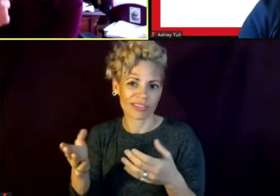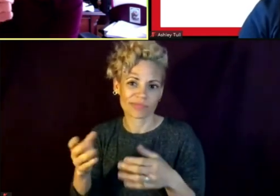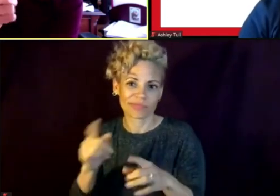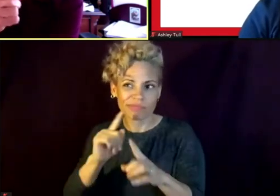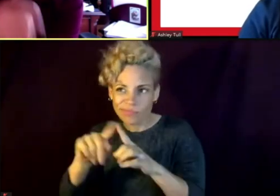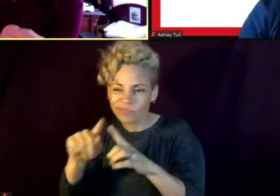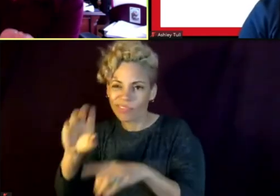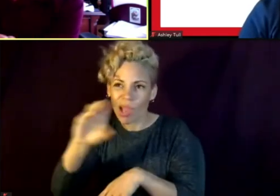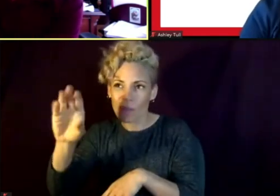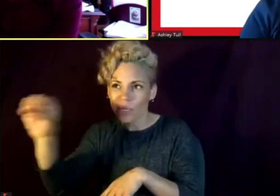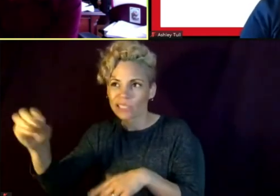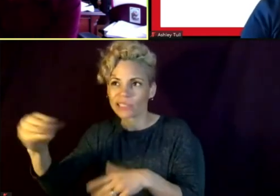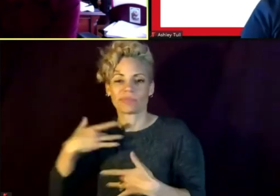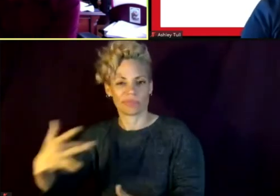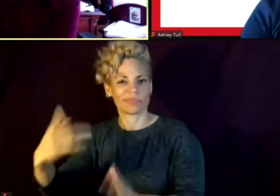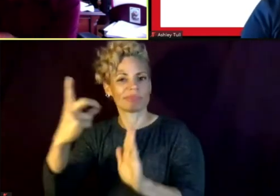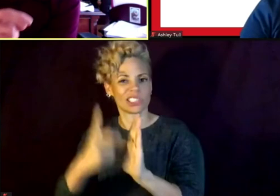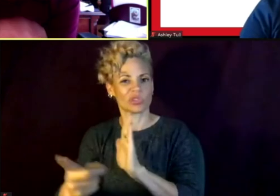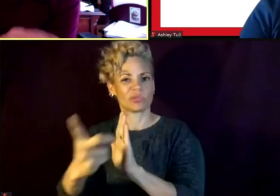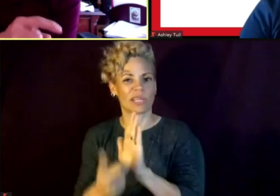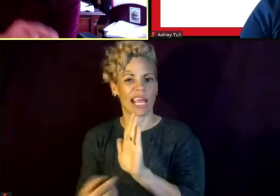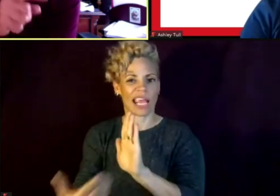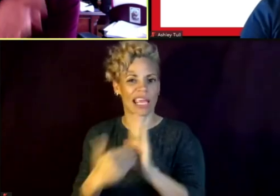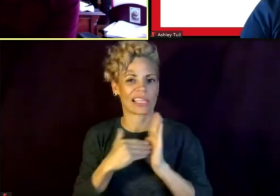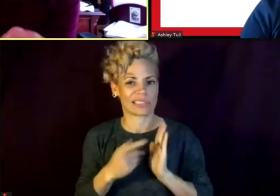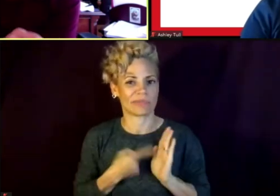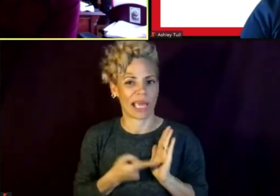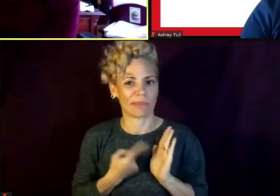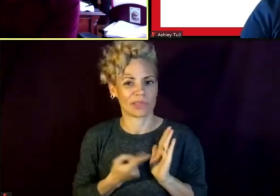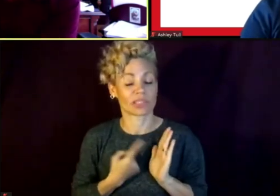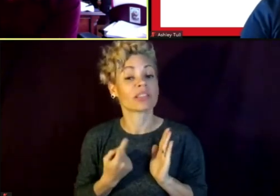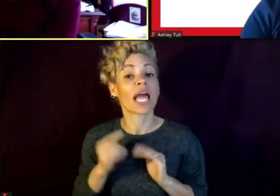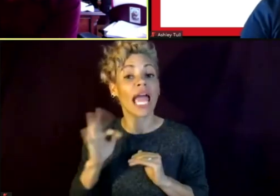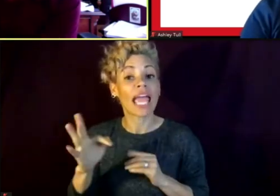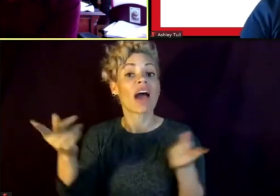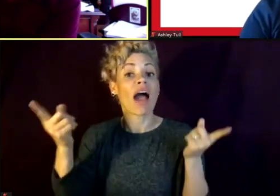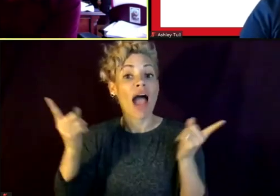When that happens, you have to be willing to disclose it